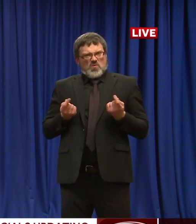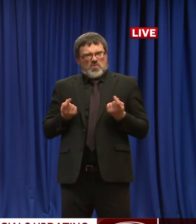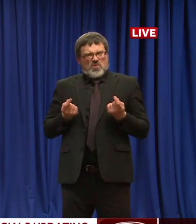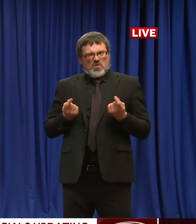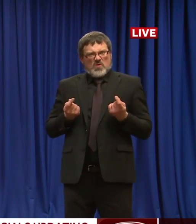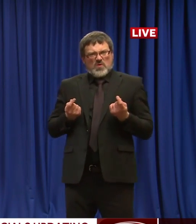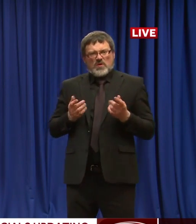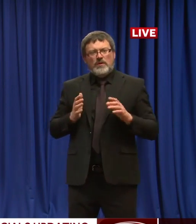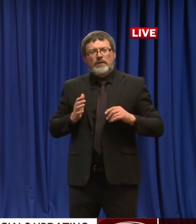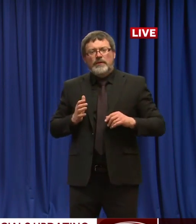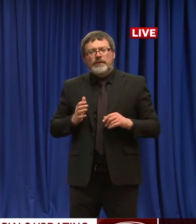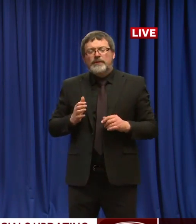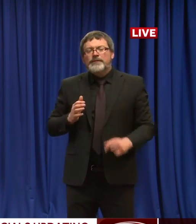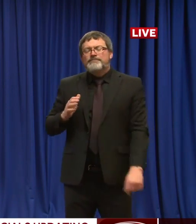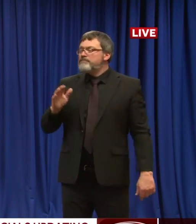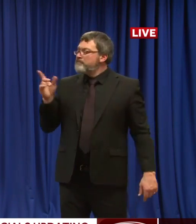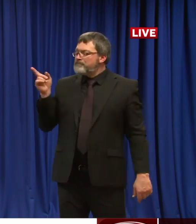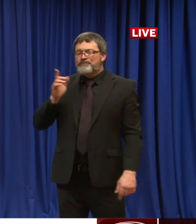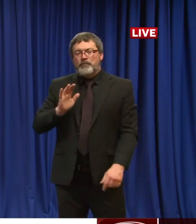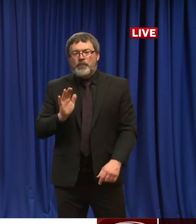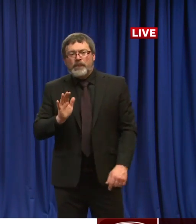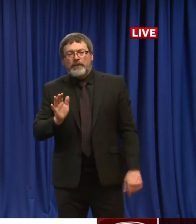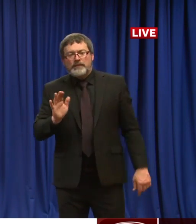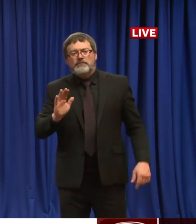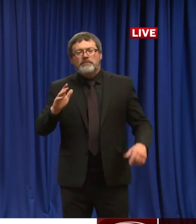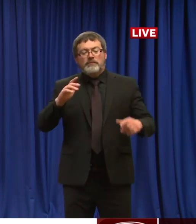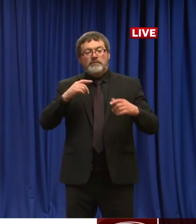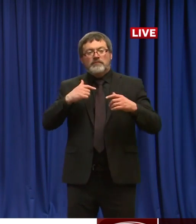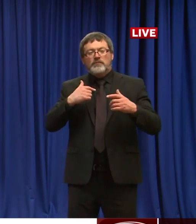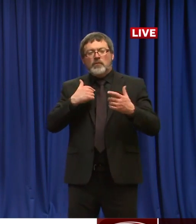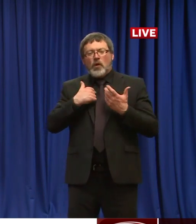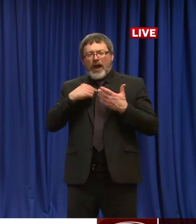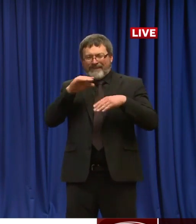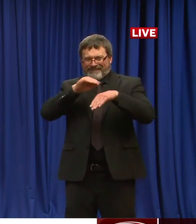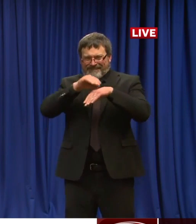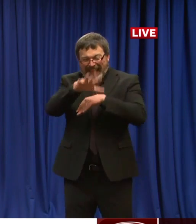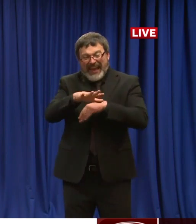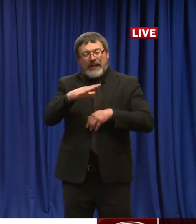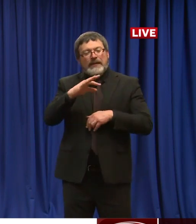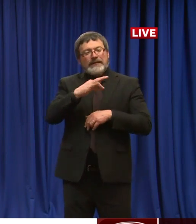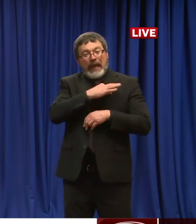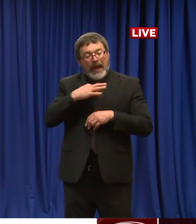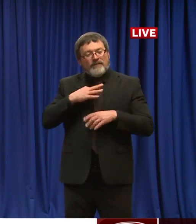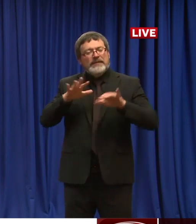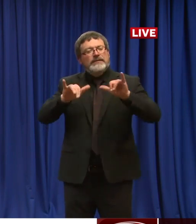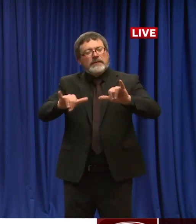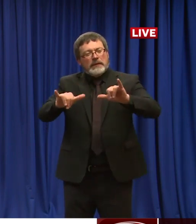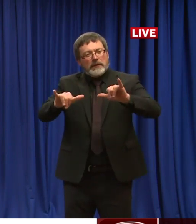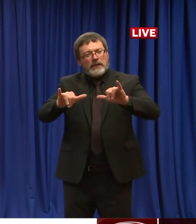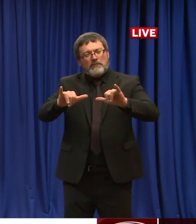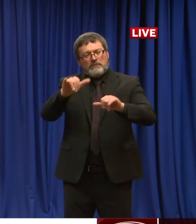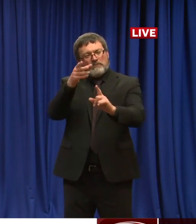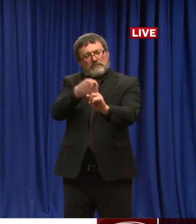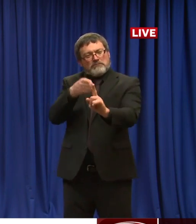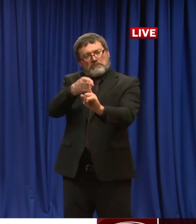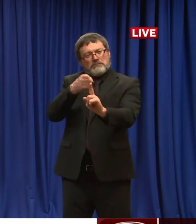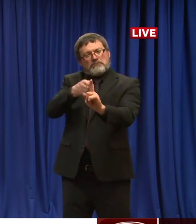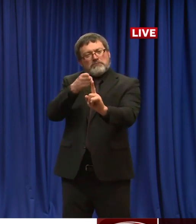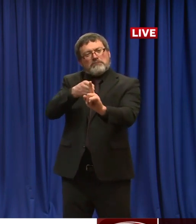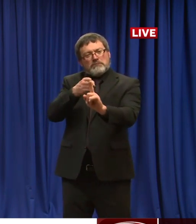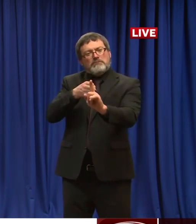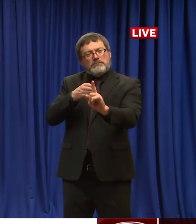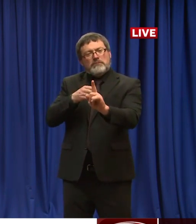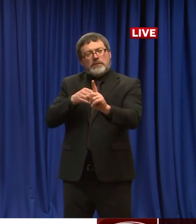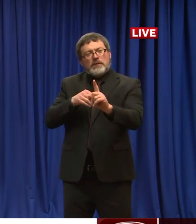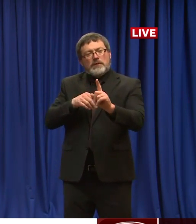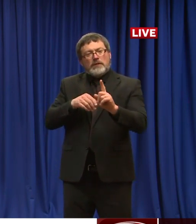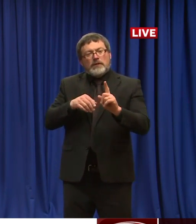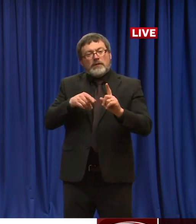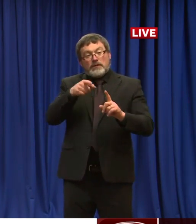SO I WHEN I CAN SAY THE RECOMMENDATION IS NOT FLOAT STAFF BETWEEN FACILITIES FOR THE EXACT REASON THAT YOU HIGHLIGHT THAT SOMEONE CAN BRING IT FROM ONE FACILITY TO ANOTHER